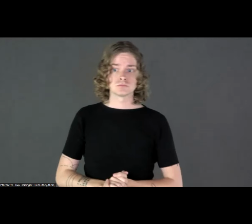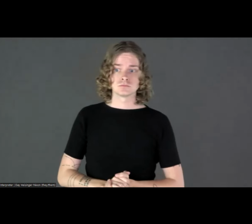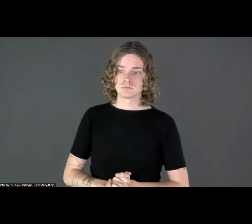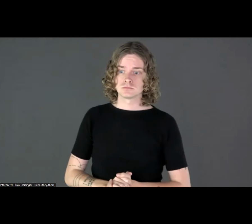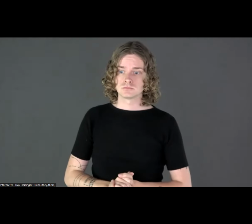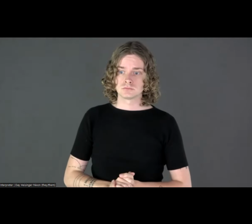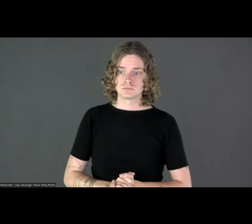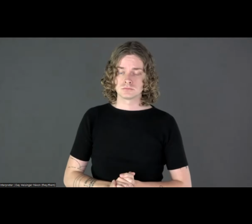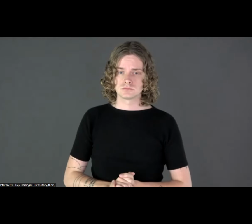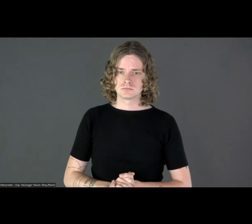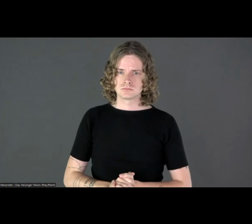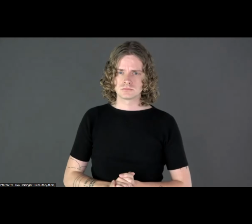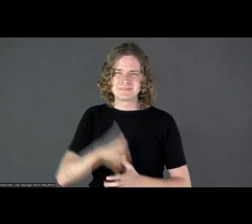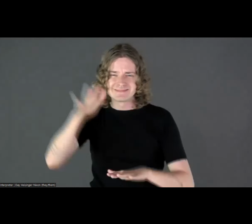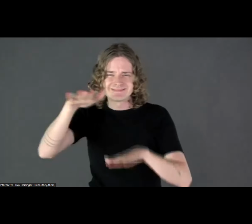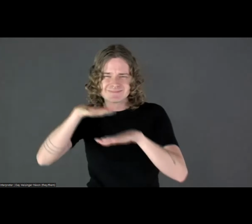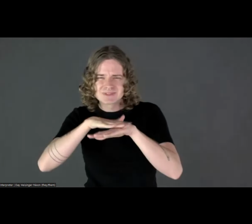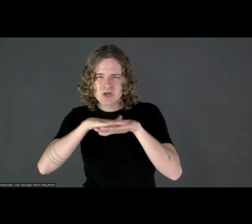I'm sorry, I was focusing on the chat.